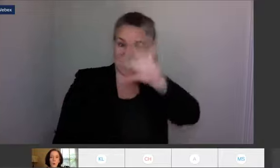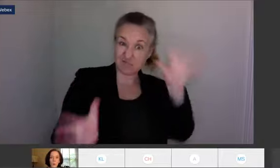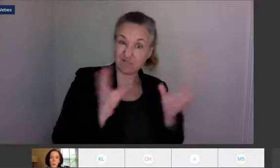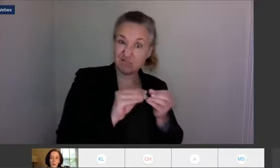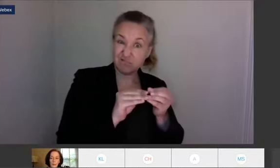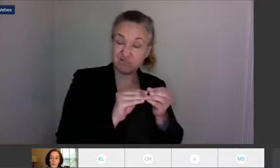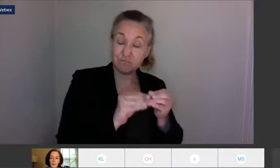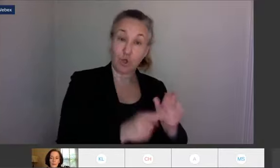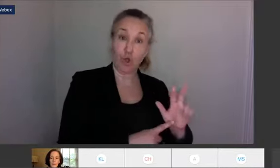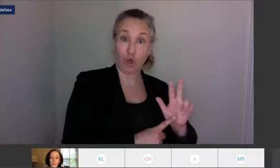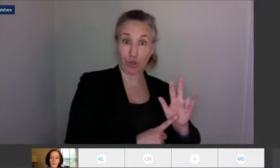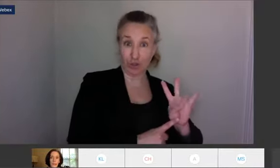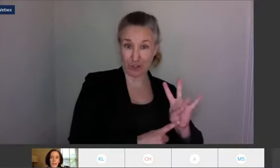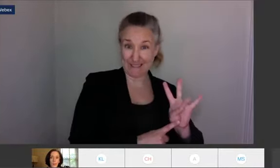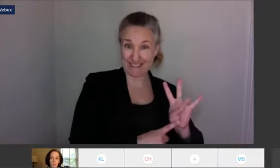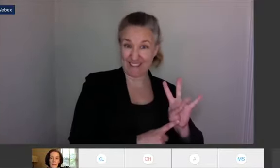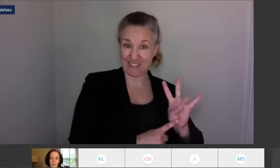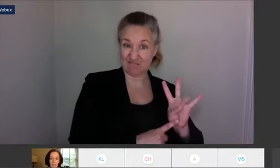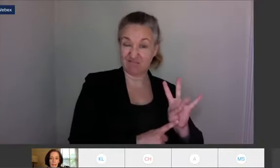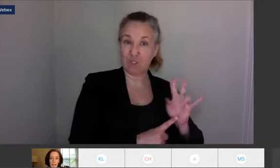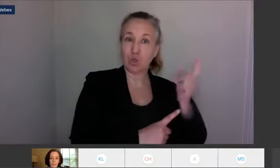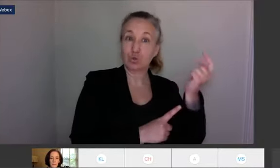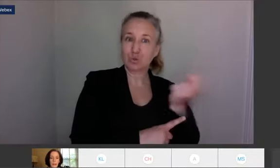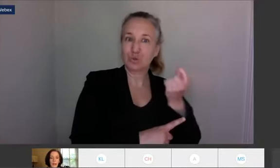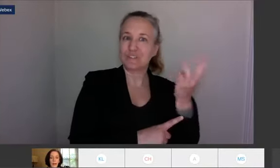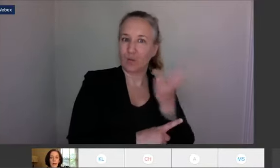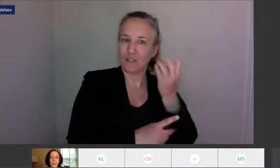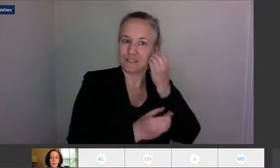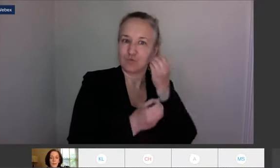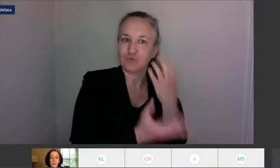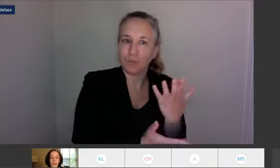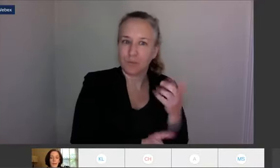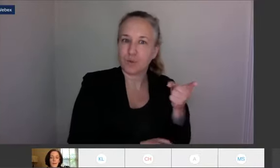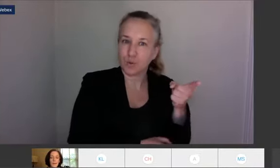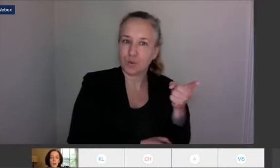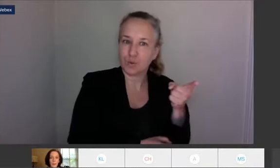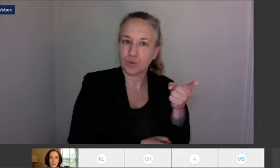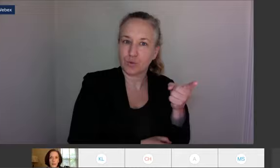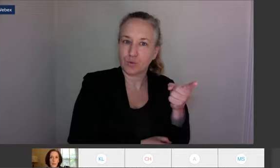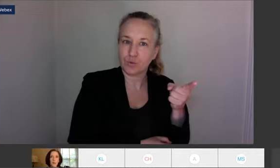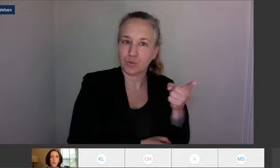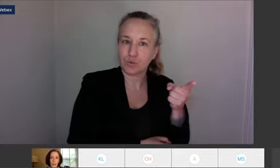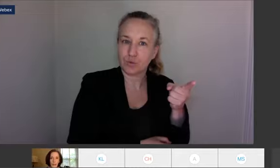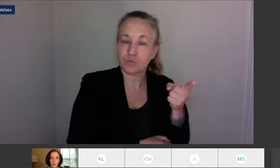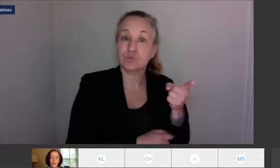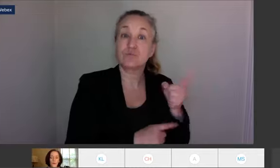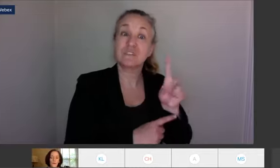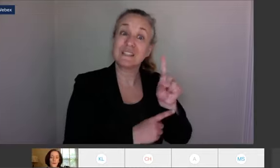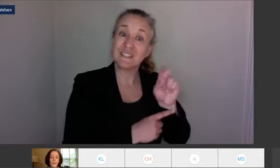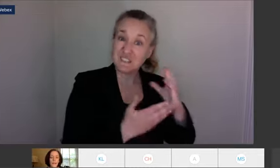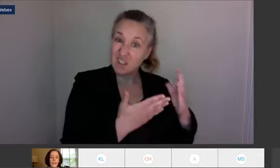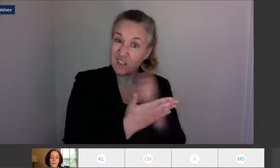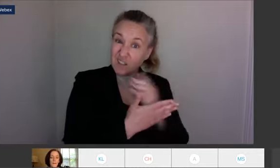reported Tuesday and Wednesday and the date range for these three days of